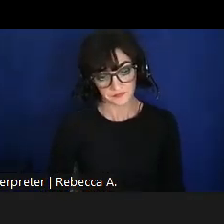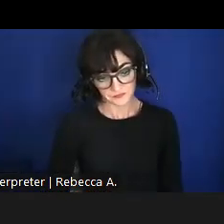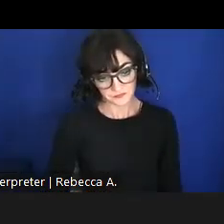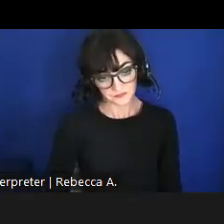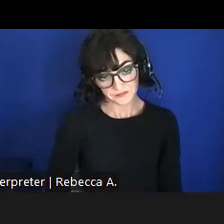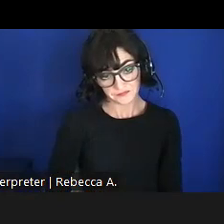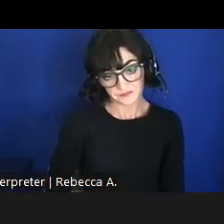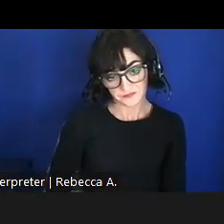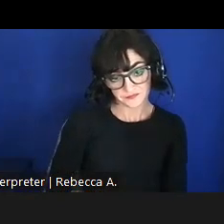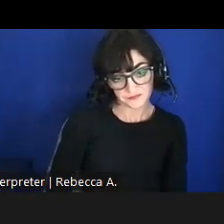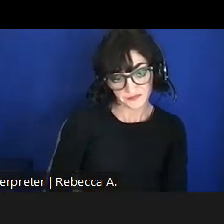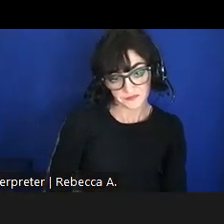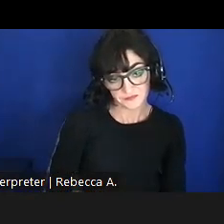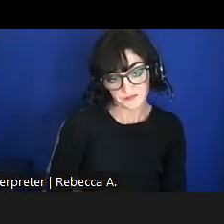next